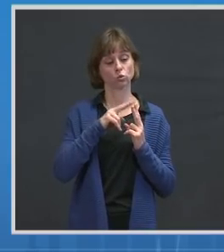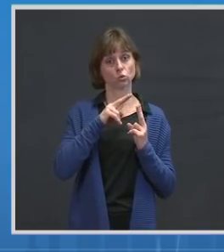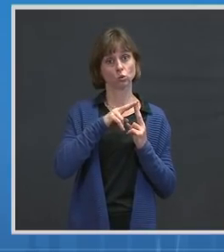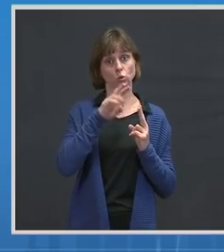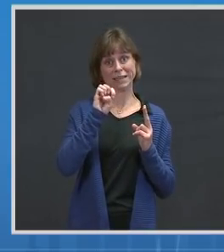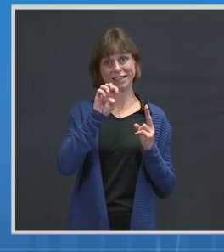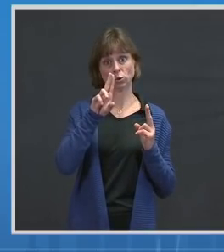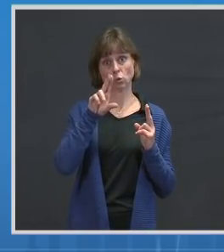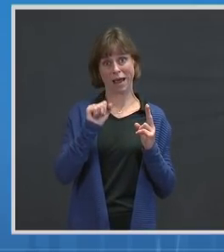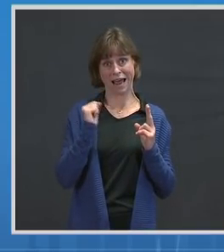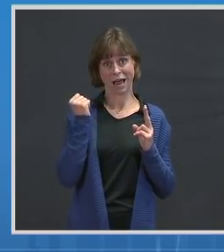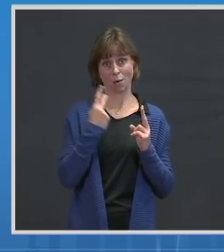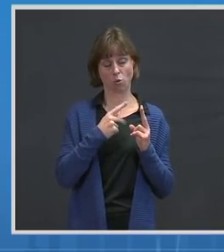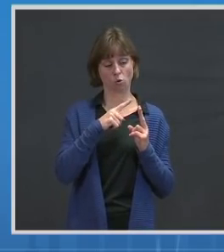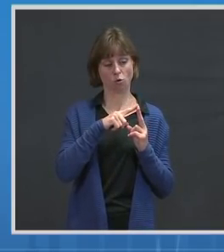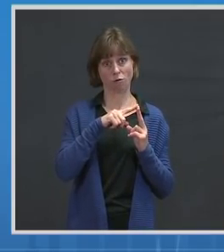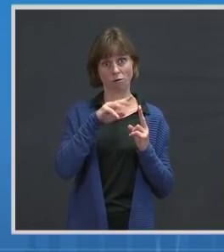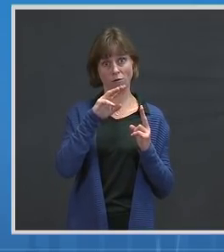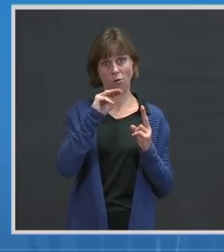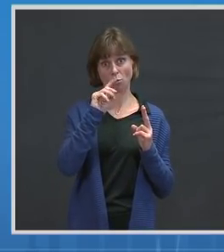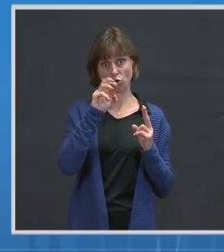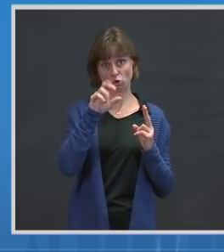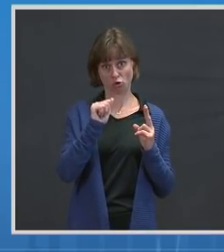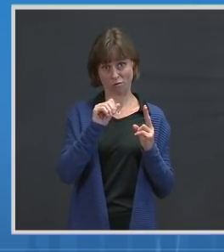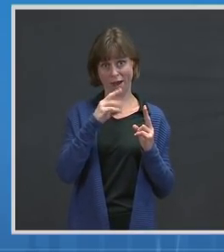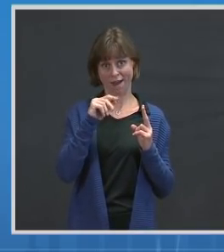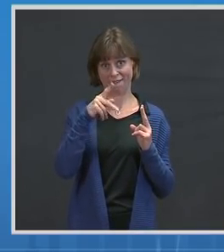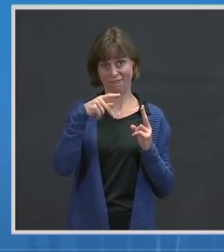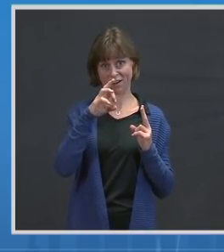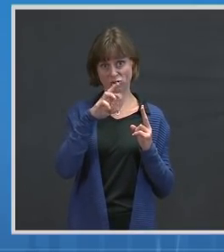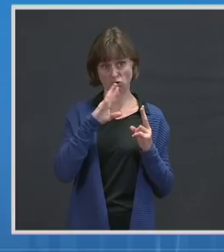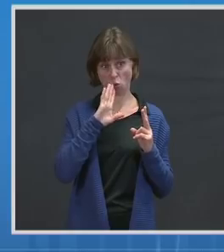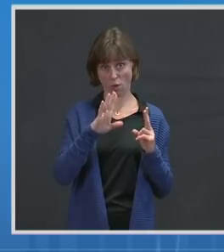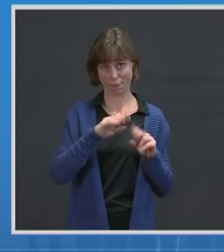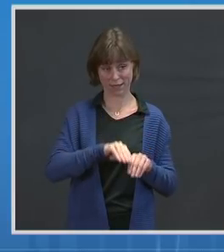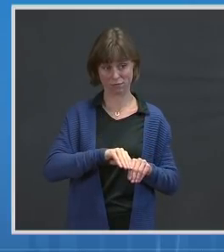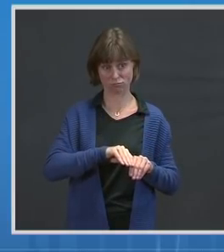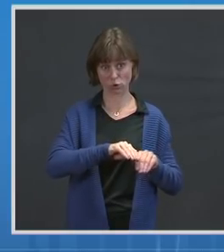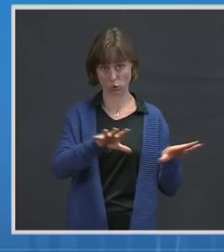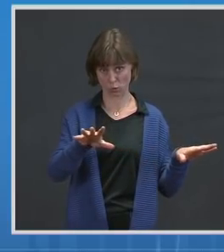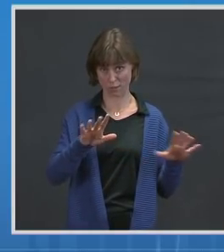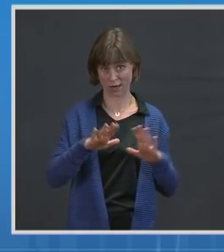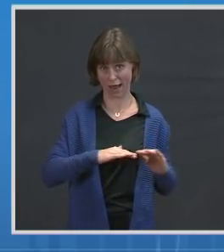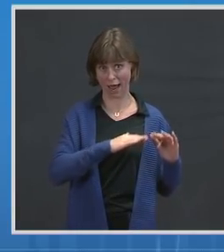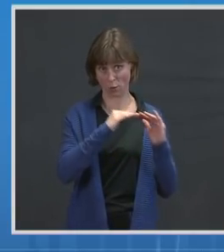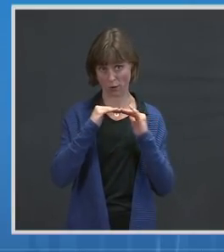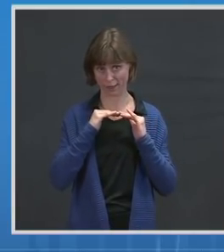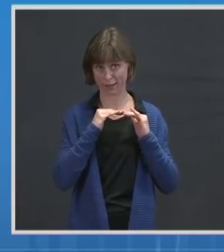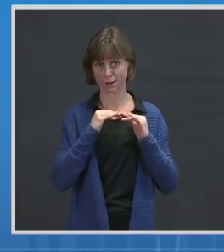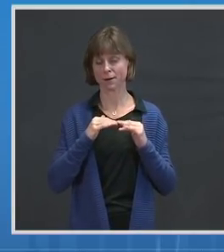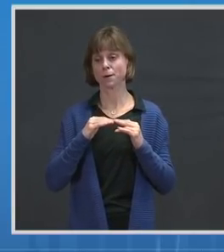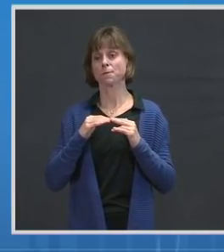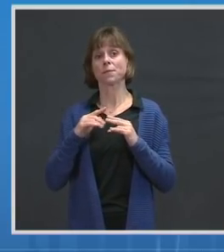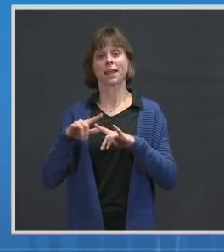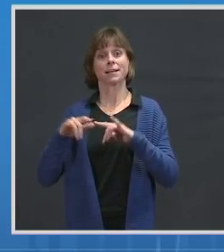are distributed equitably and fairly. And at the same time, we are planning for the possibility of the third vaccine.